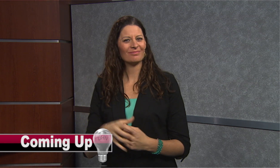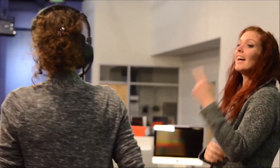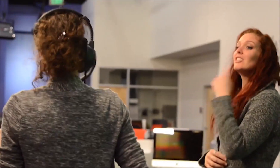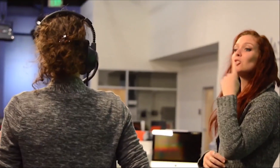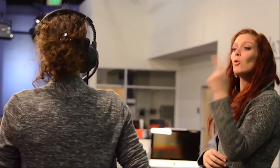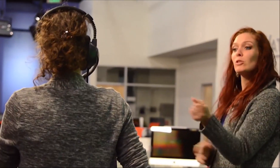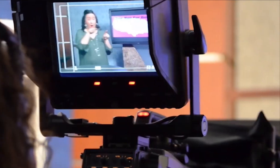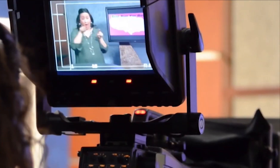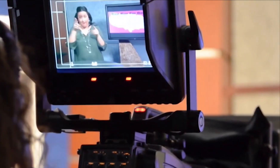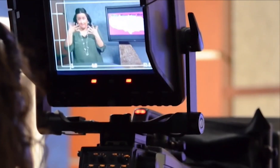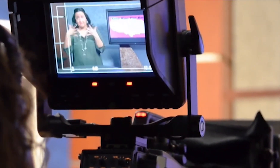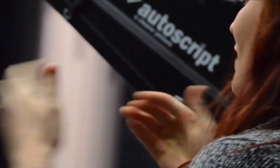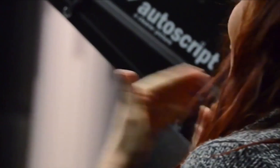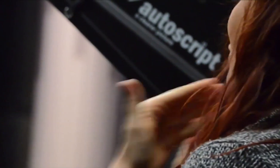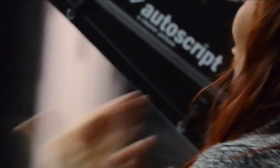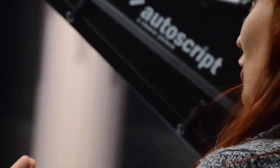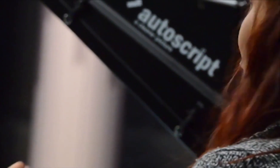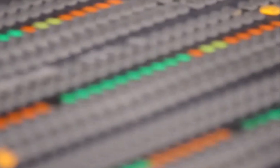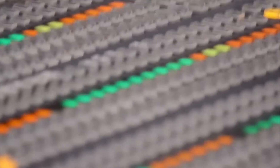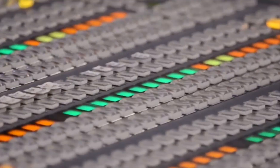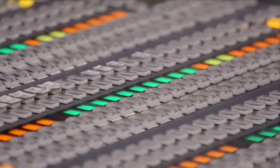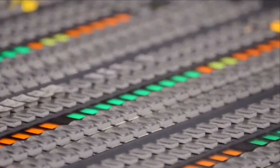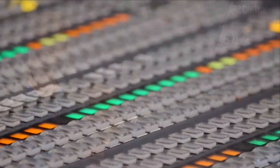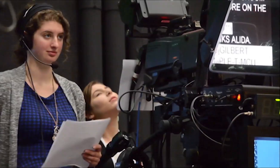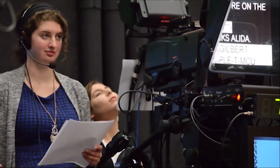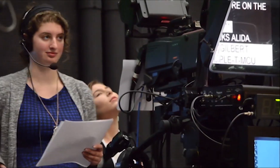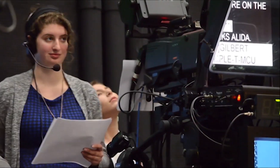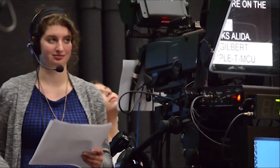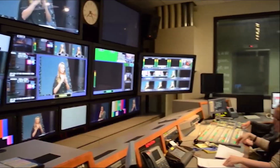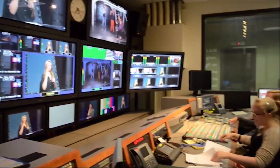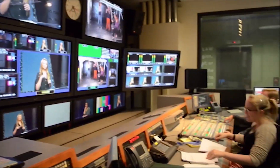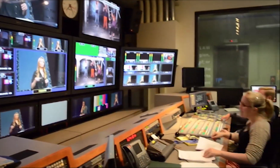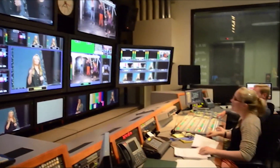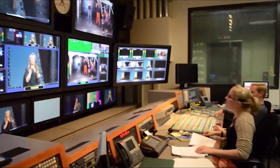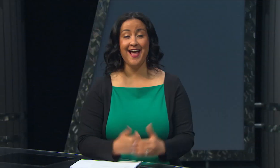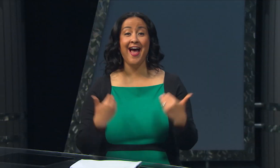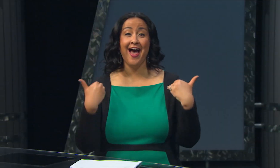DHN. WHERE YOU CAN GET INFORMATION ABOUT ALL THE NEWSOF THE DAY